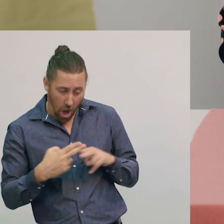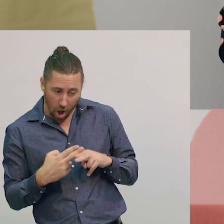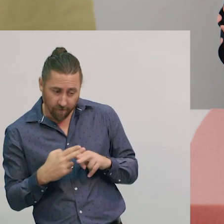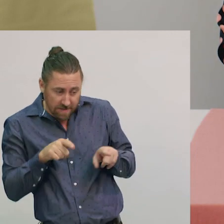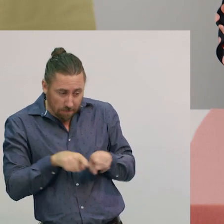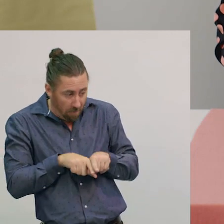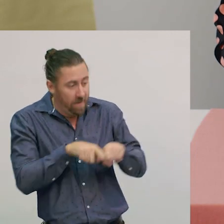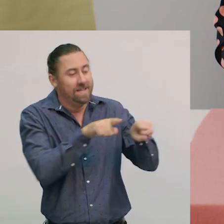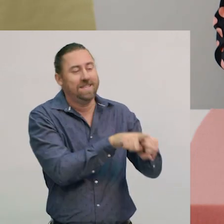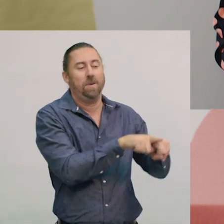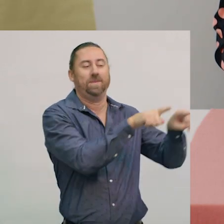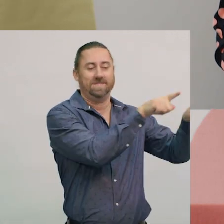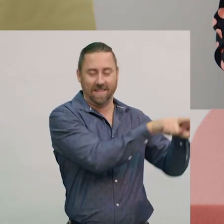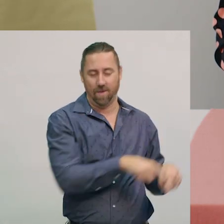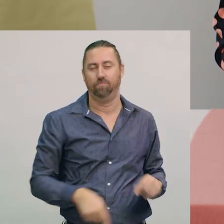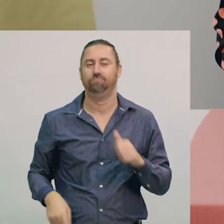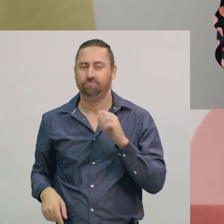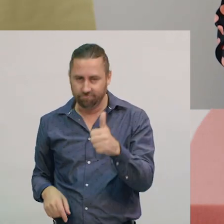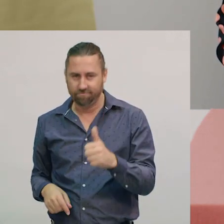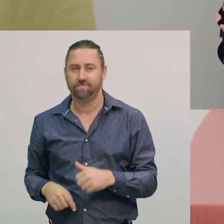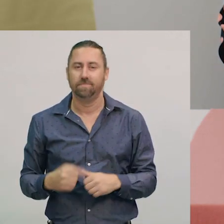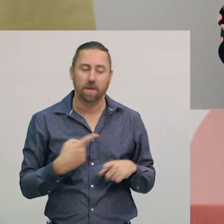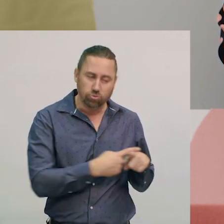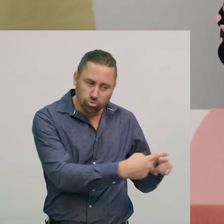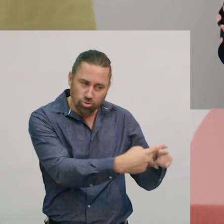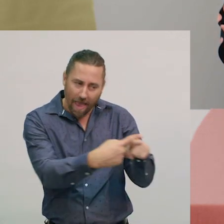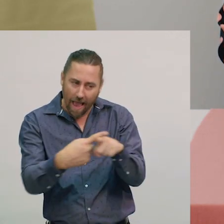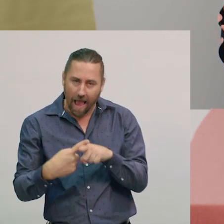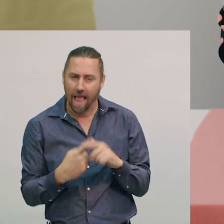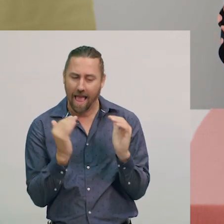You worked out that we need to share our items equally,